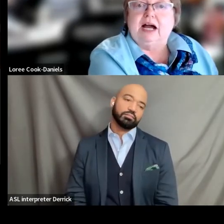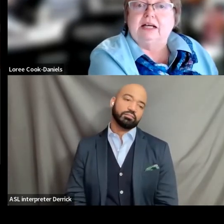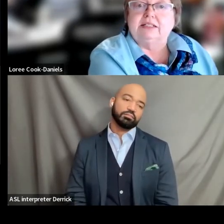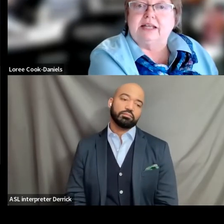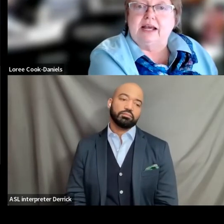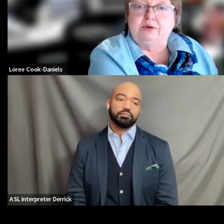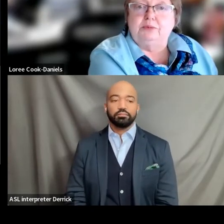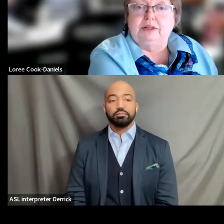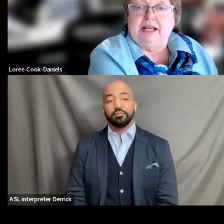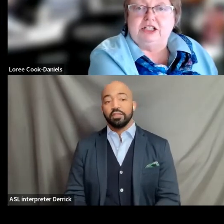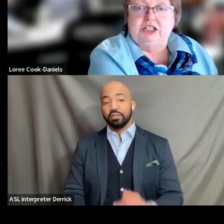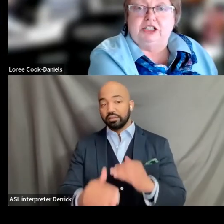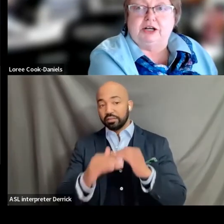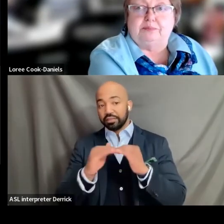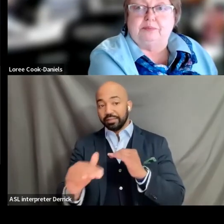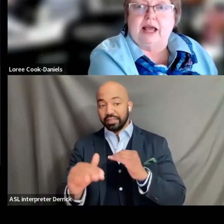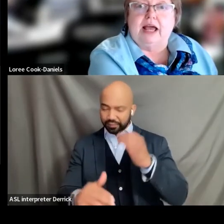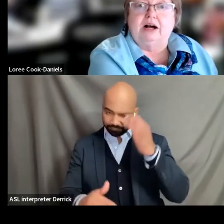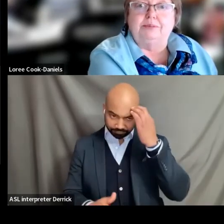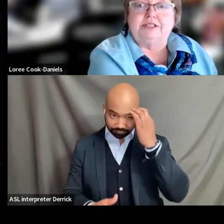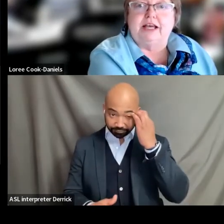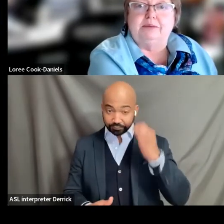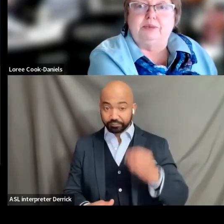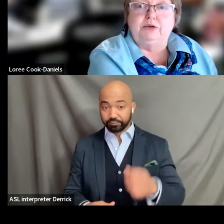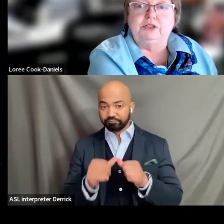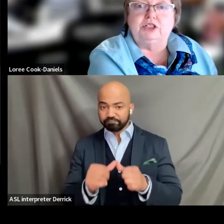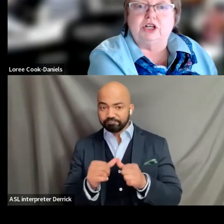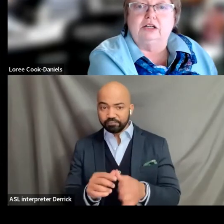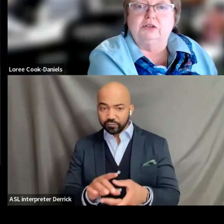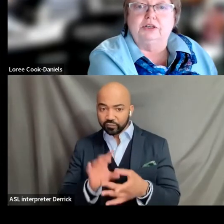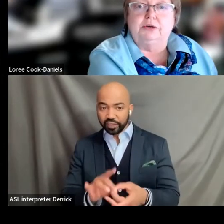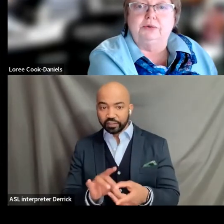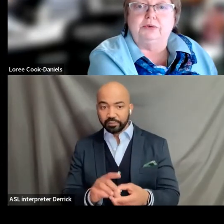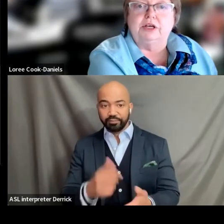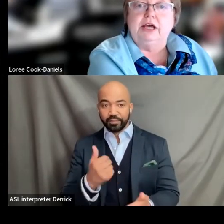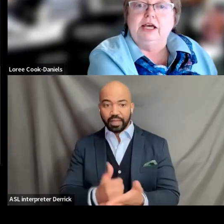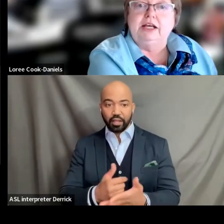Stability, a stable relationship helps an abused child or youth